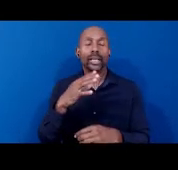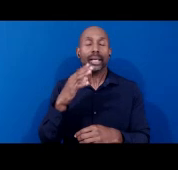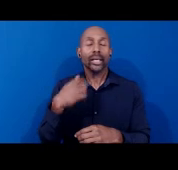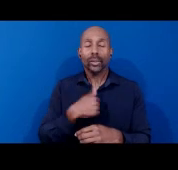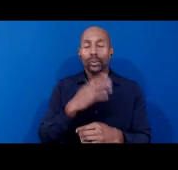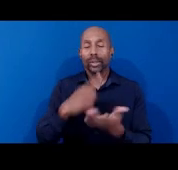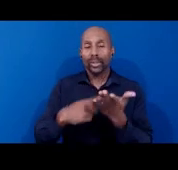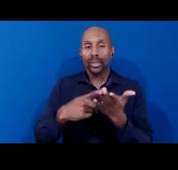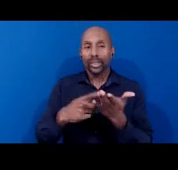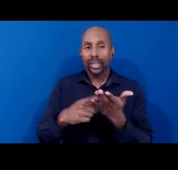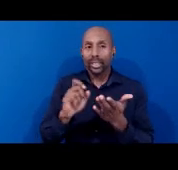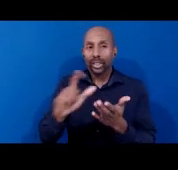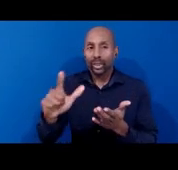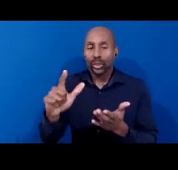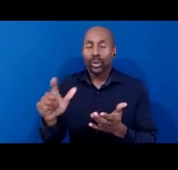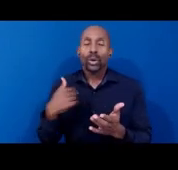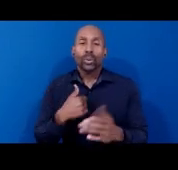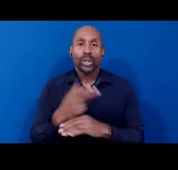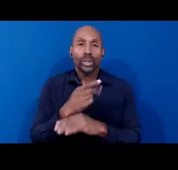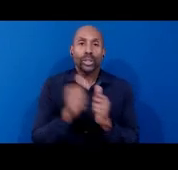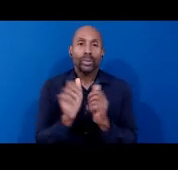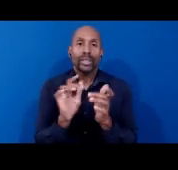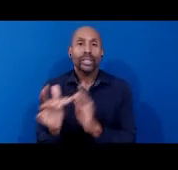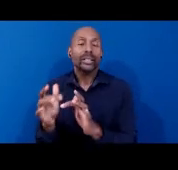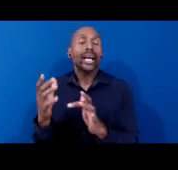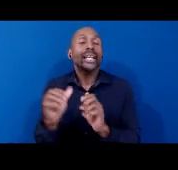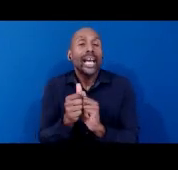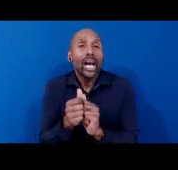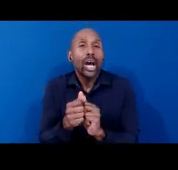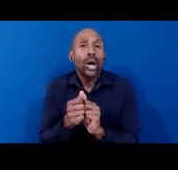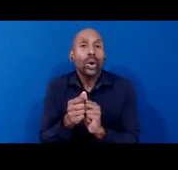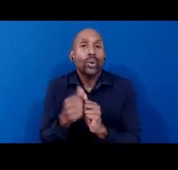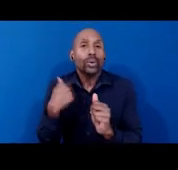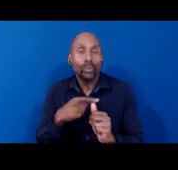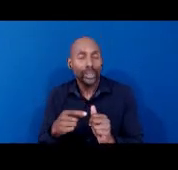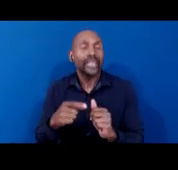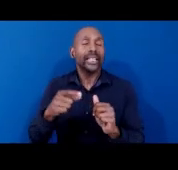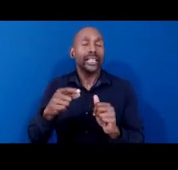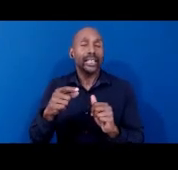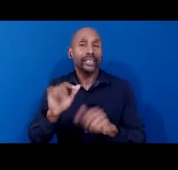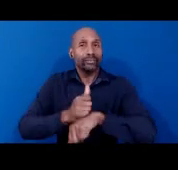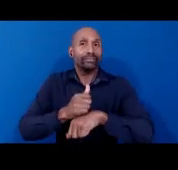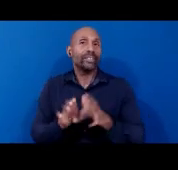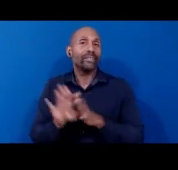conceptualized. I want to iterate or state that this tool or resource has a